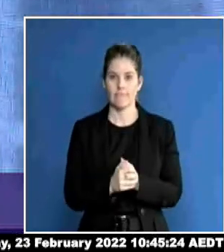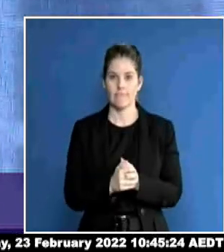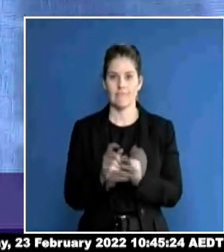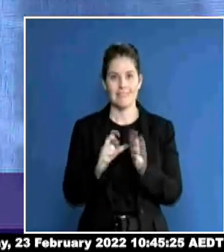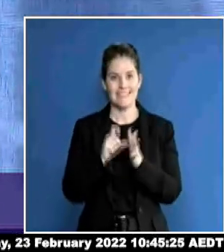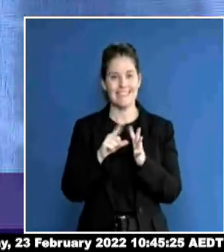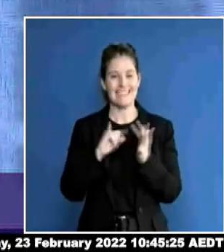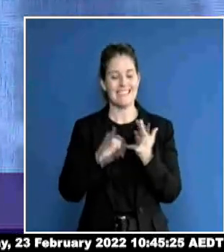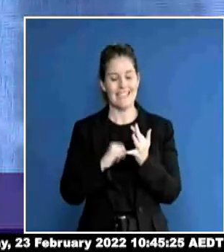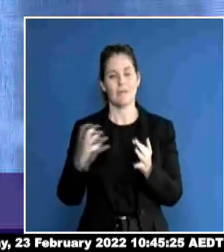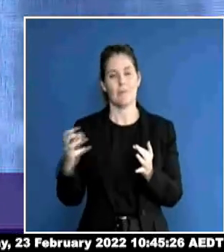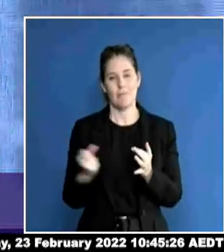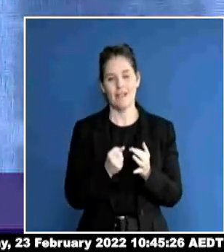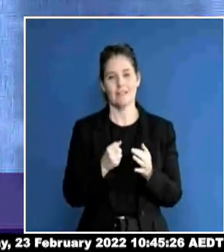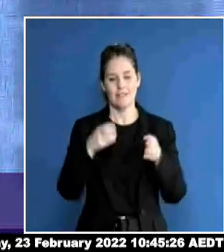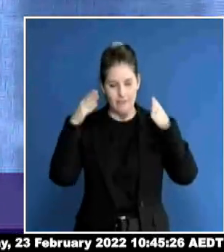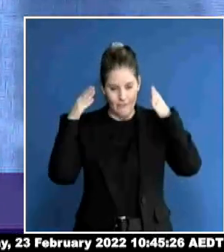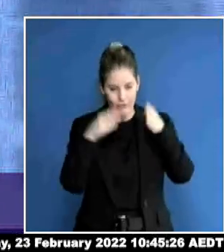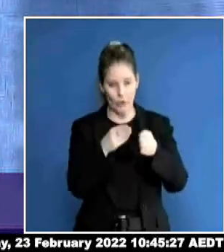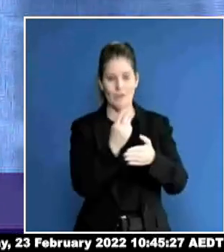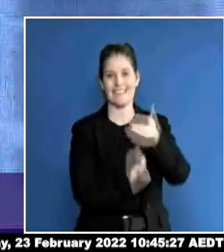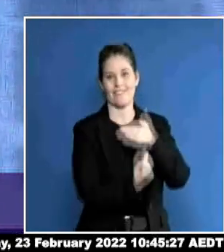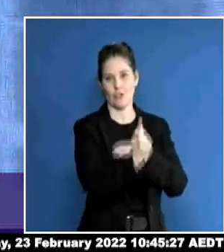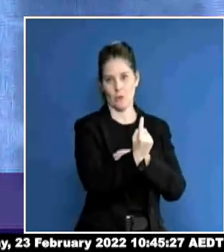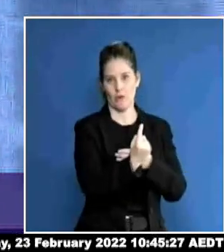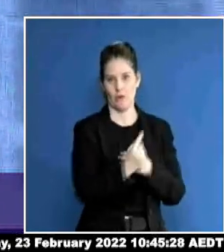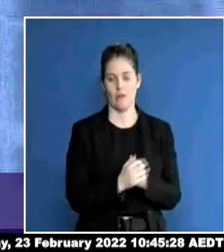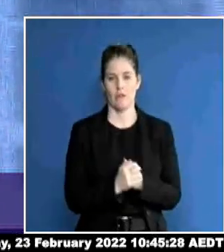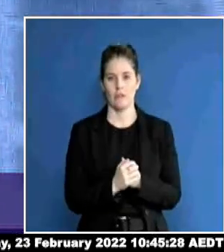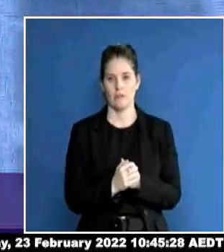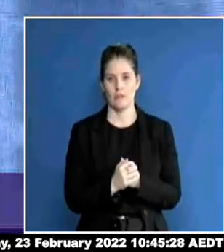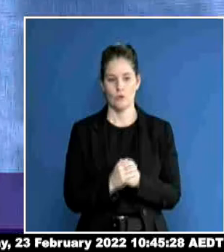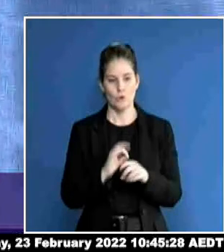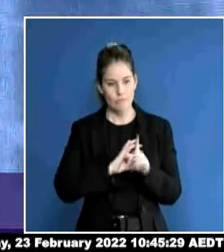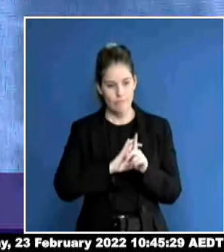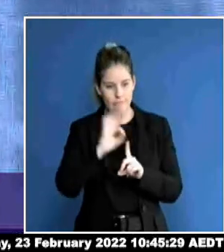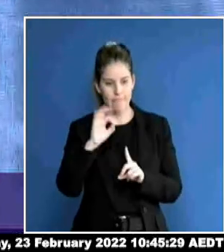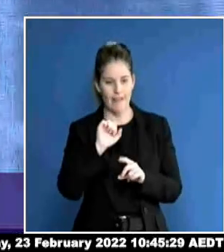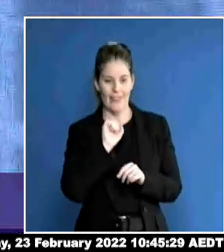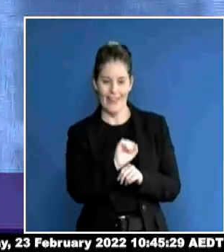To enhance the prospect of participants engaging in meaningful work in the longer